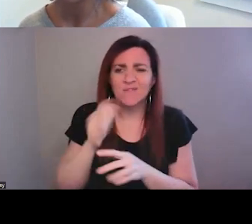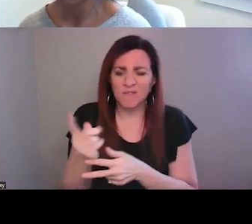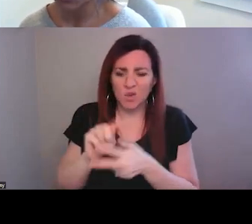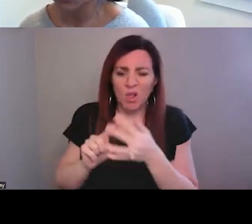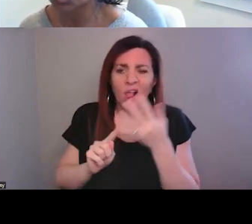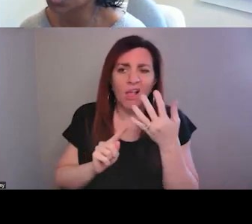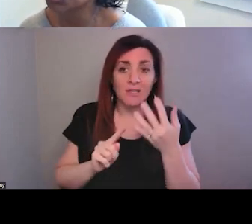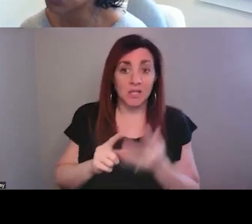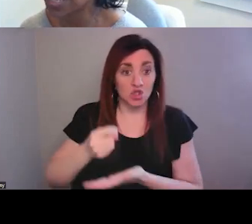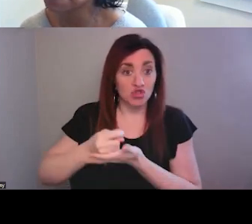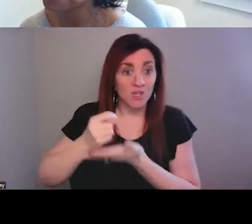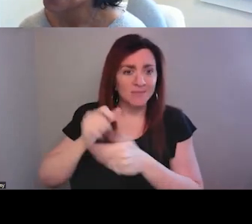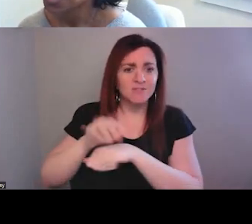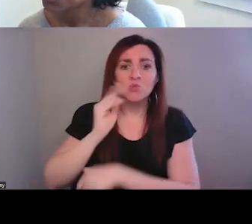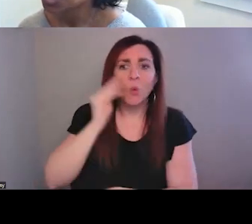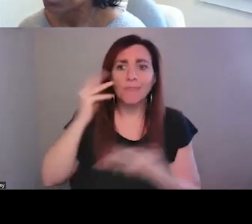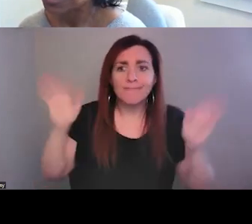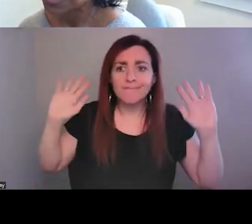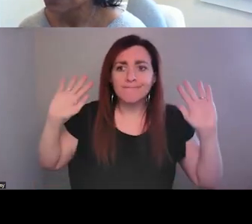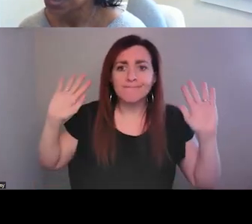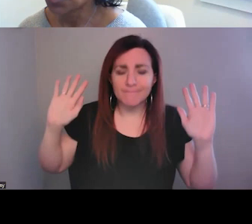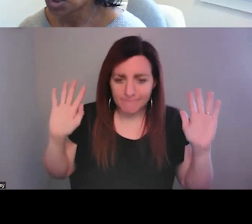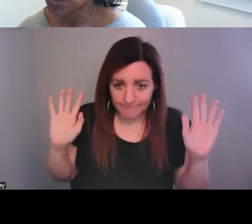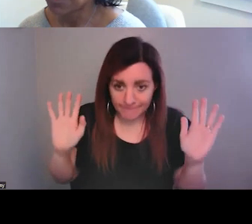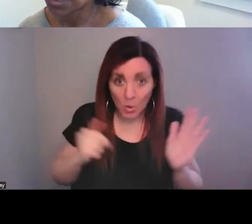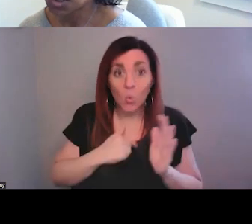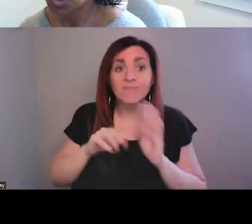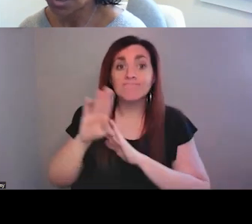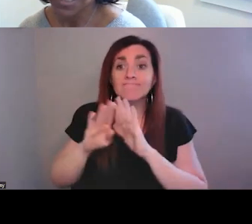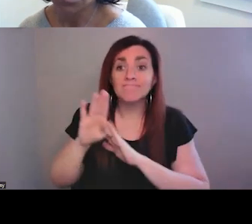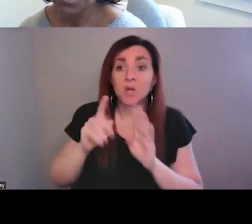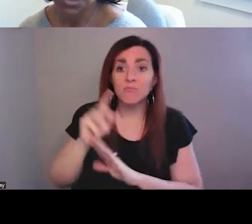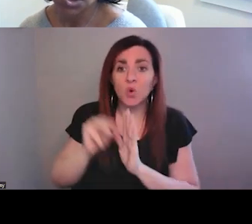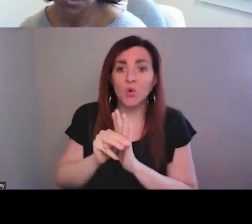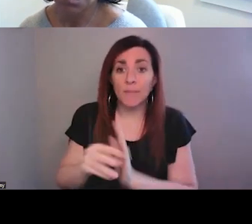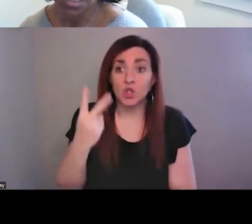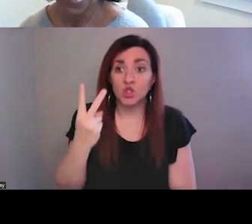YOU AND SEND YOU ON YOUR WAY. SO WE DEVELOPED PROGRAMMING IN TWO OF OUR COUNTIES, IN DURAM AND